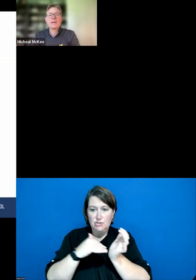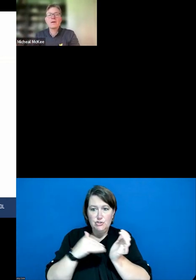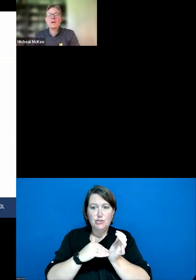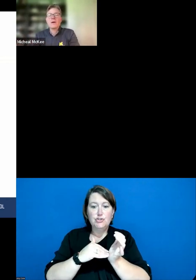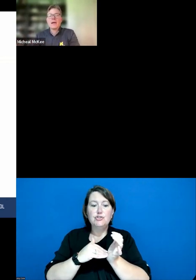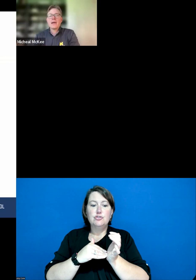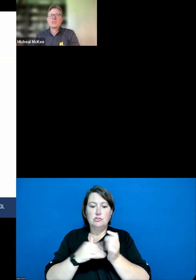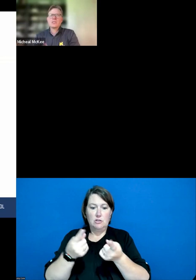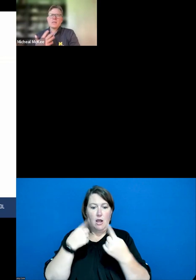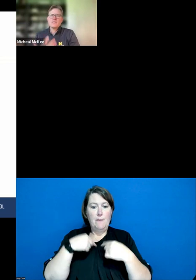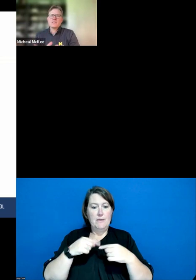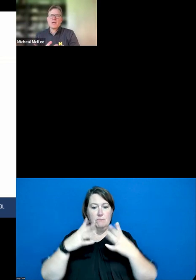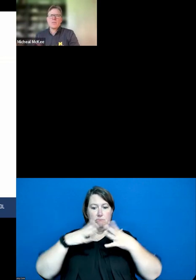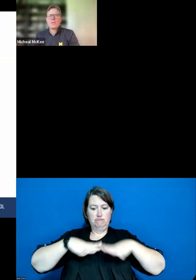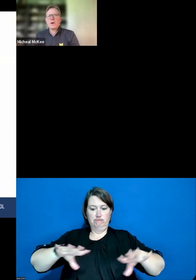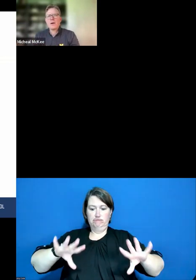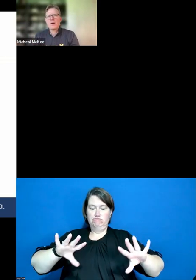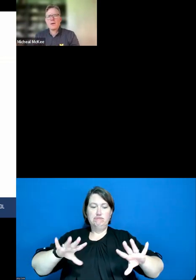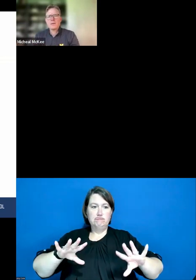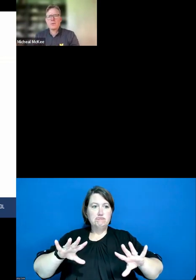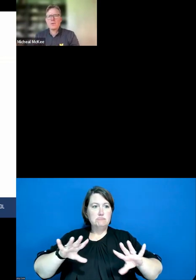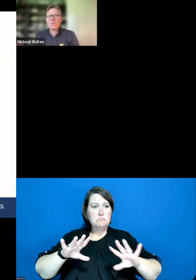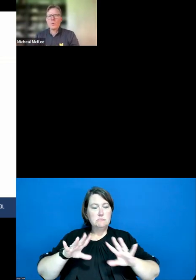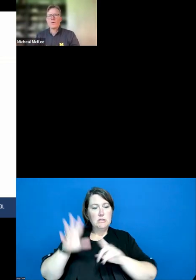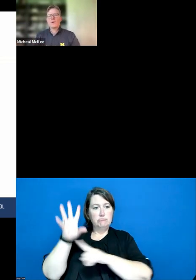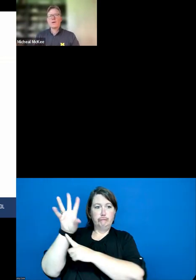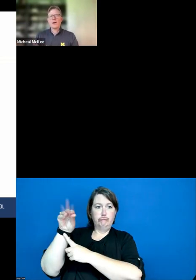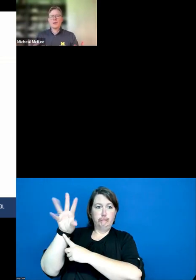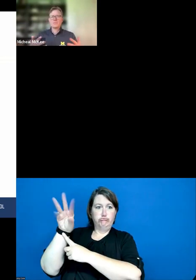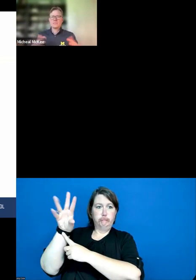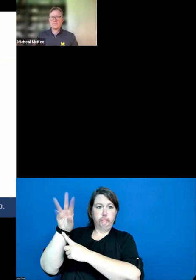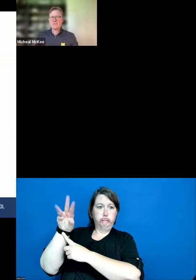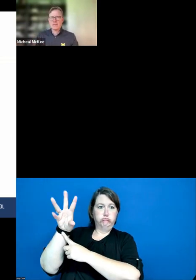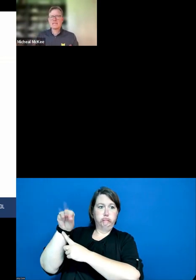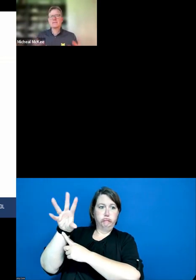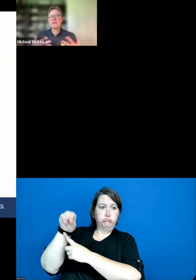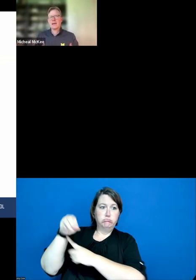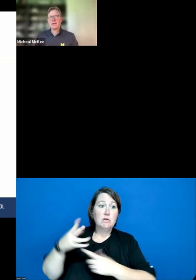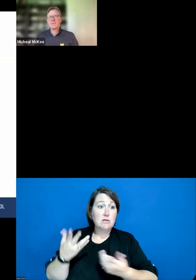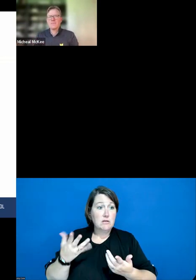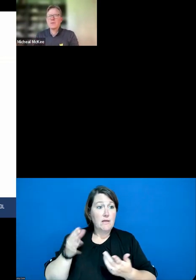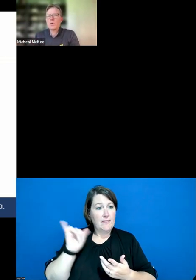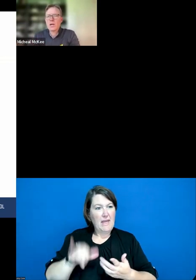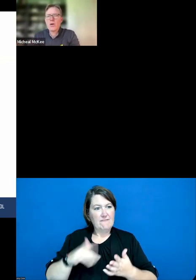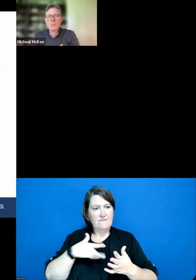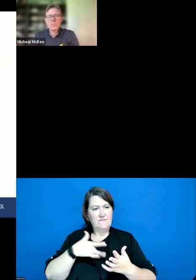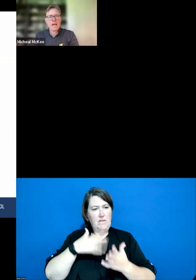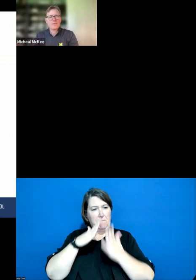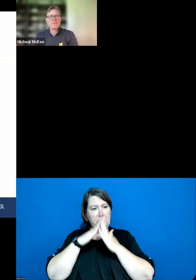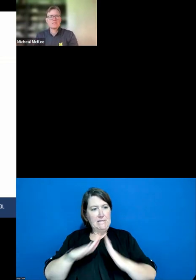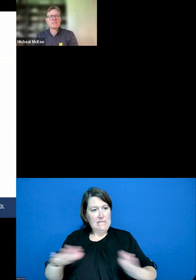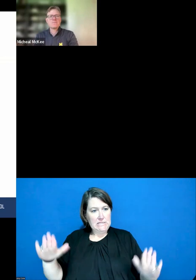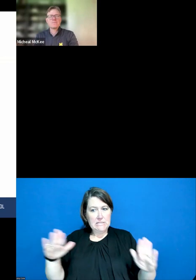on and just gives them you know, a little more sense of peace and feel more calm at the visit.